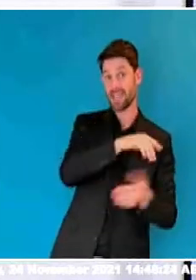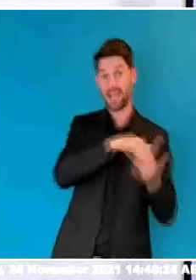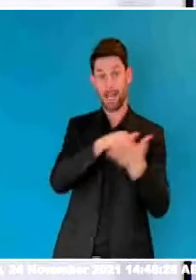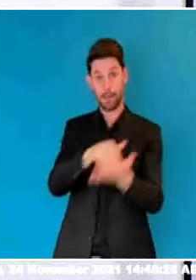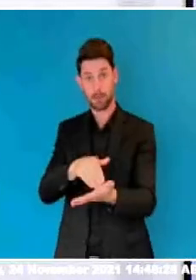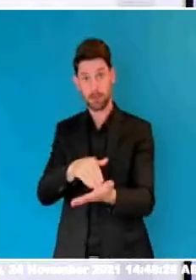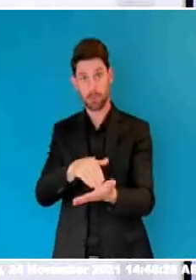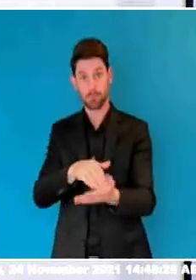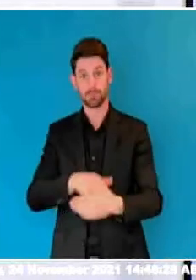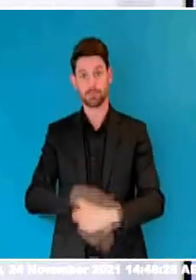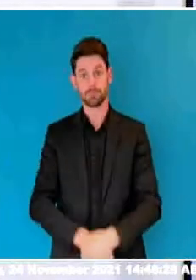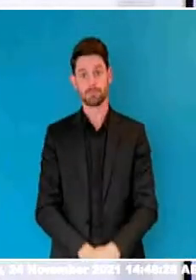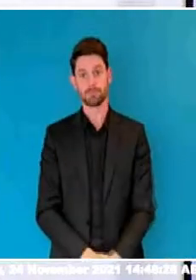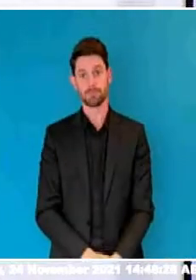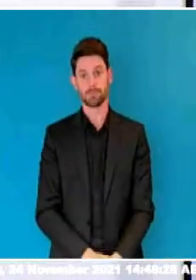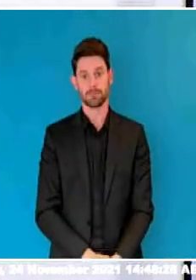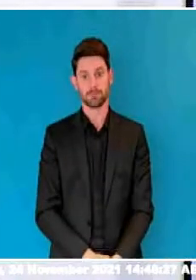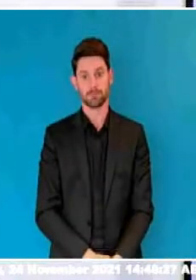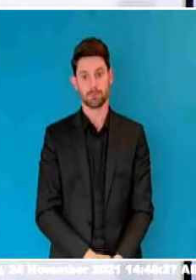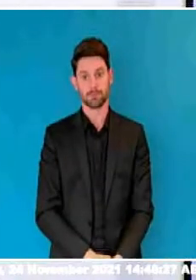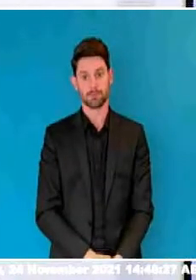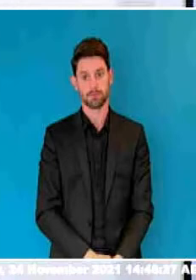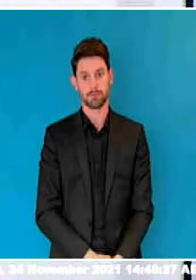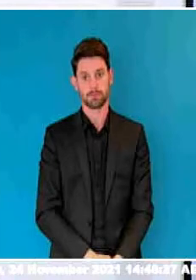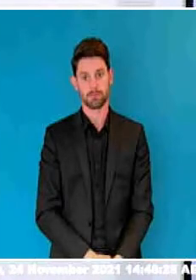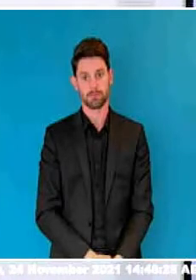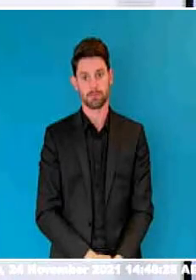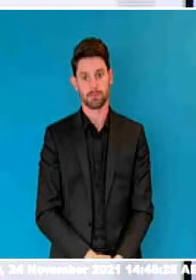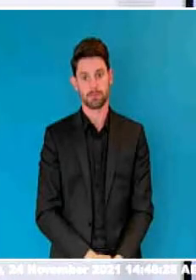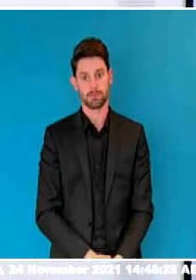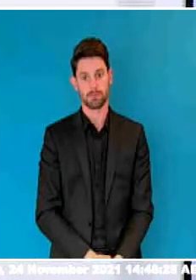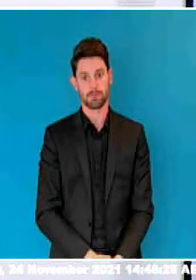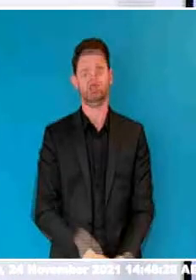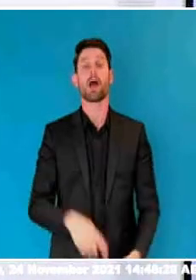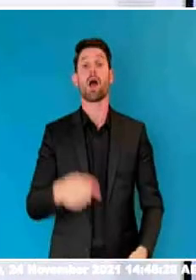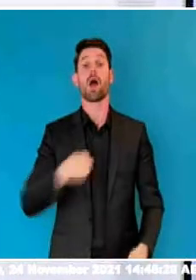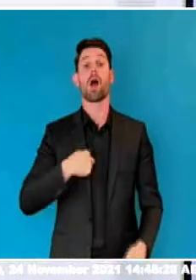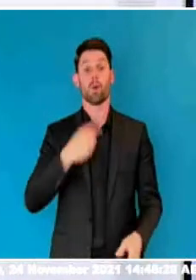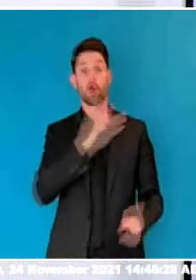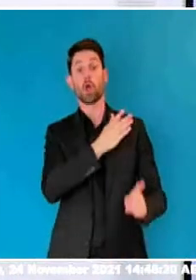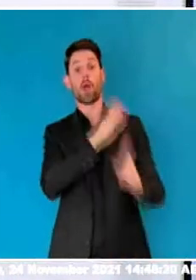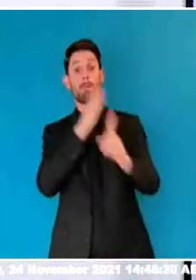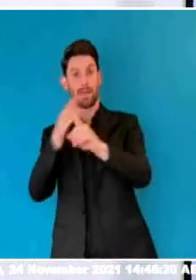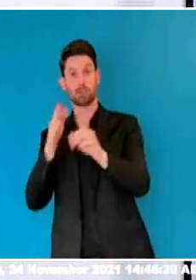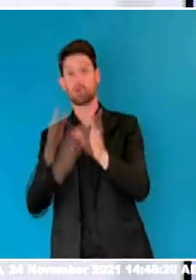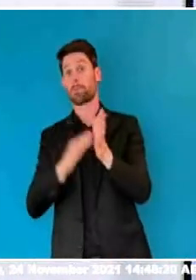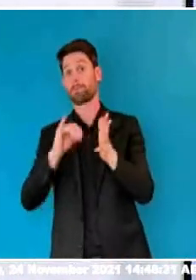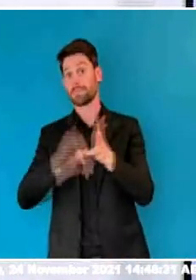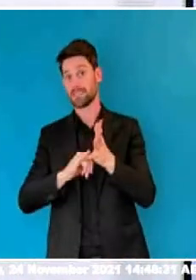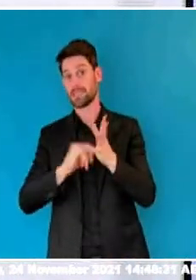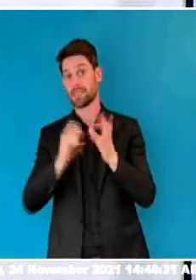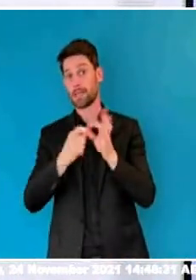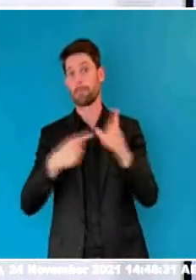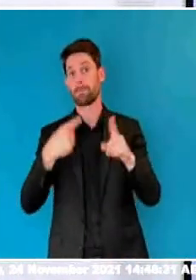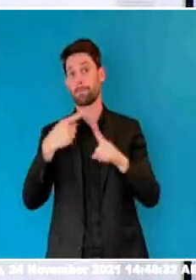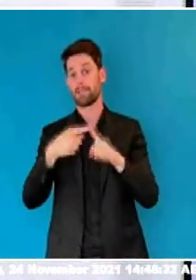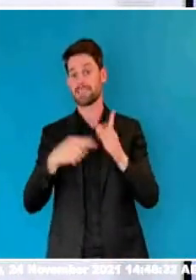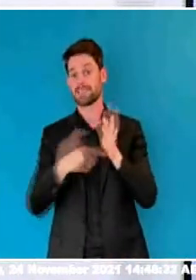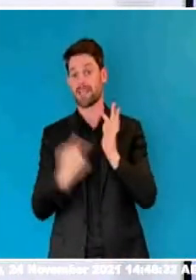But can I ask then, Ms Baxter, do you agree that if people are reluctant to disclose a